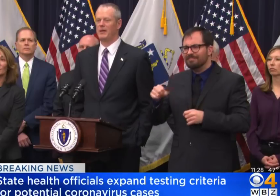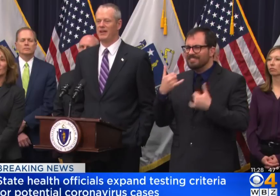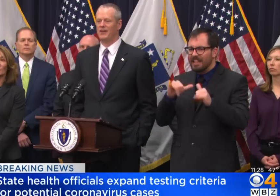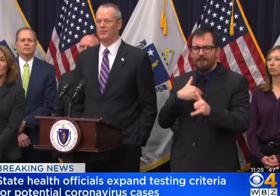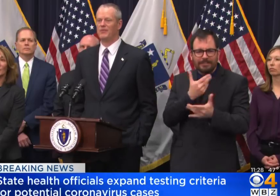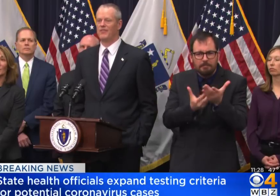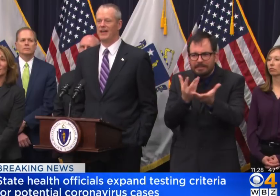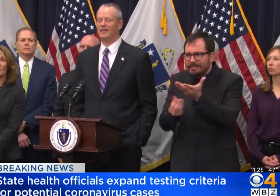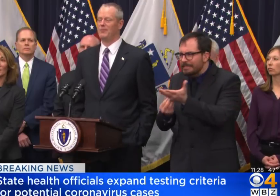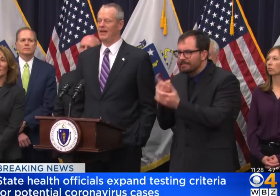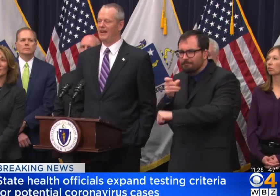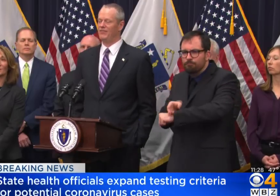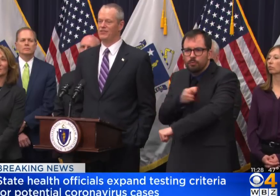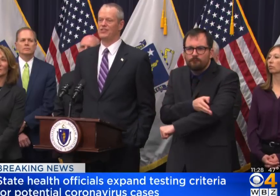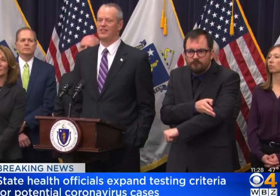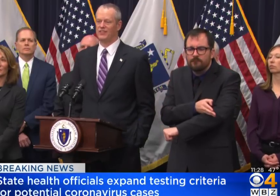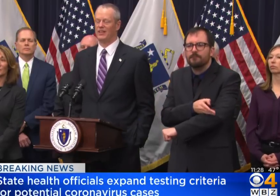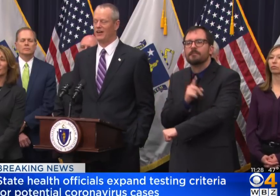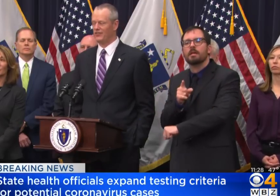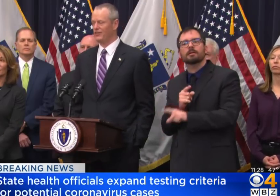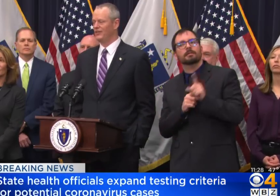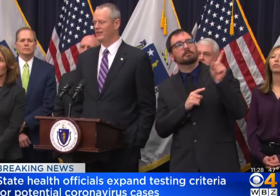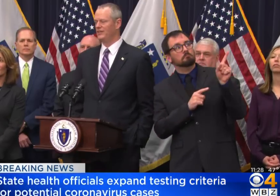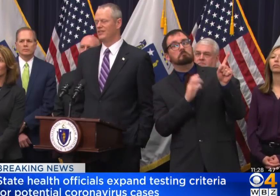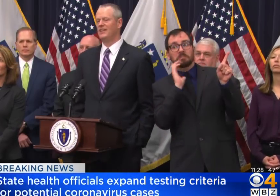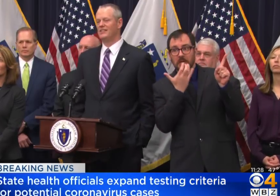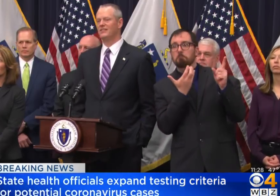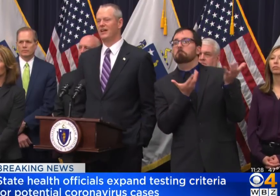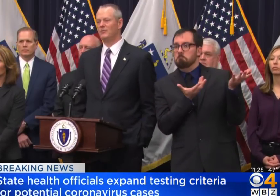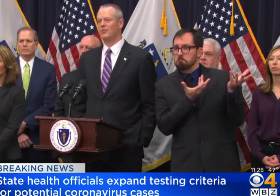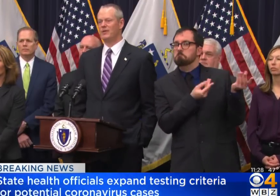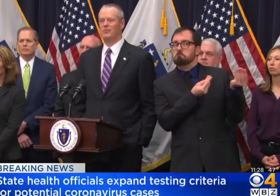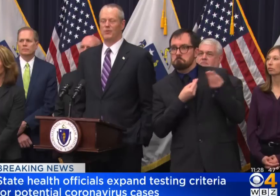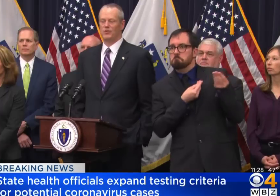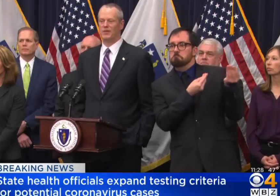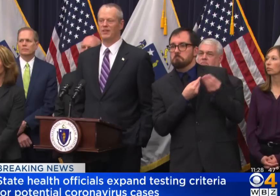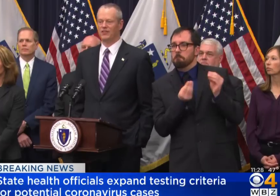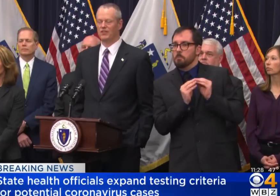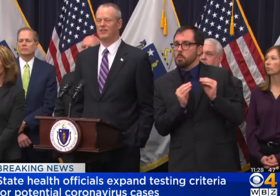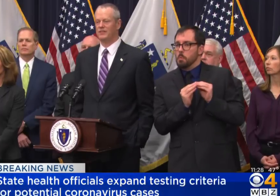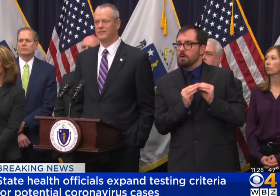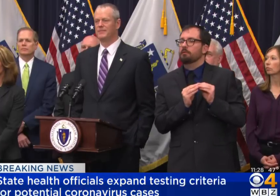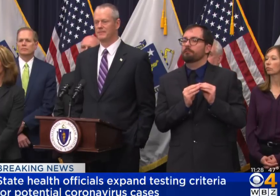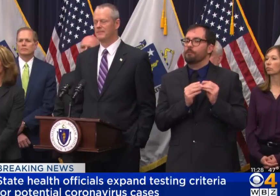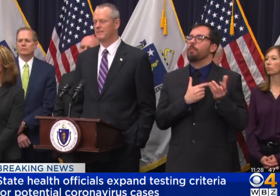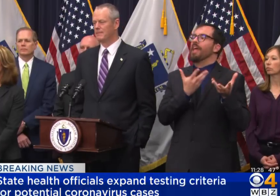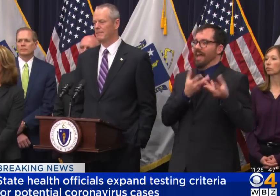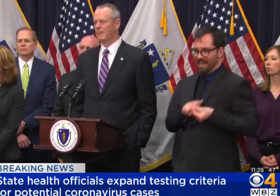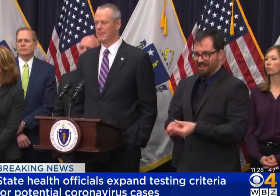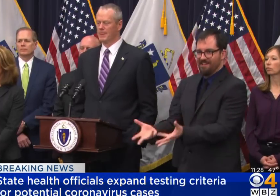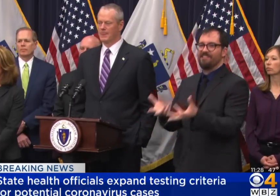I THINK IN SOME RESPECTS, WE HAVE A LONG WAY TO GO ON THIS, BUT THE FEDS DO SEEM TO BE GETTING MUCH BETTER AT PROVIDING